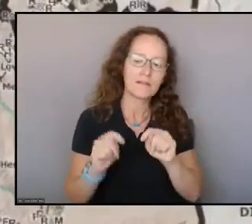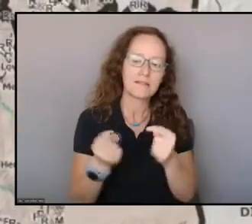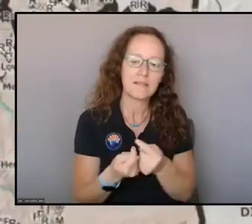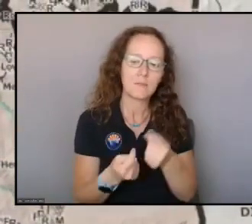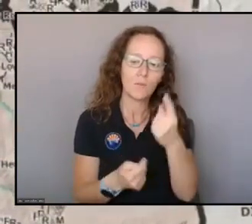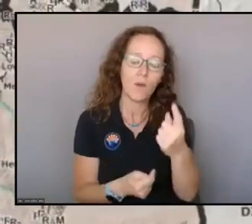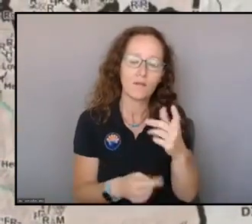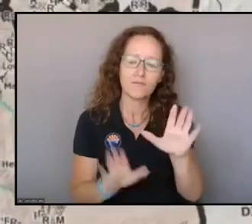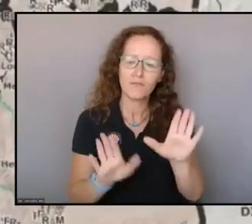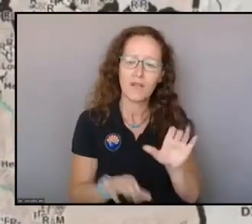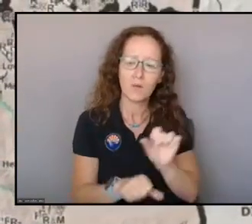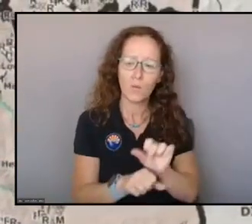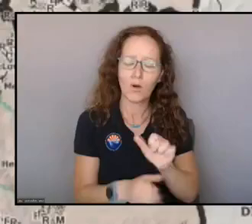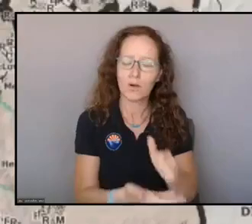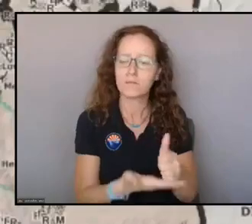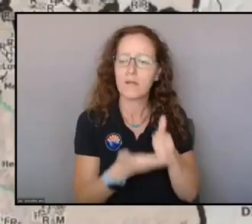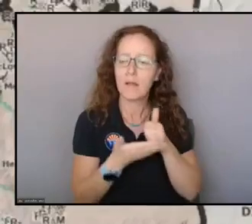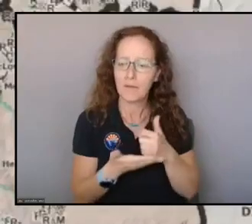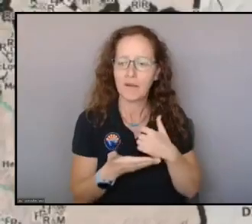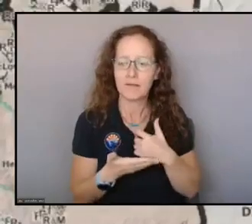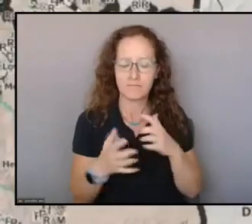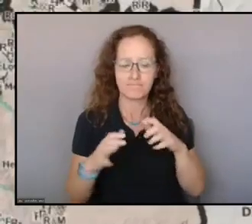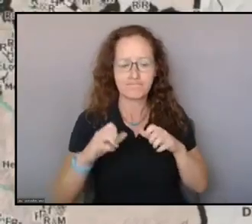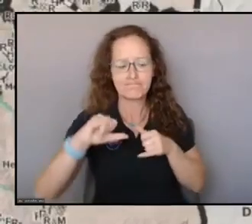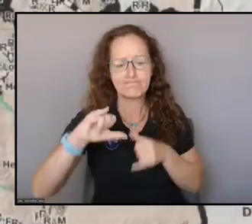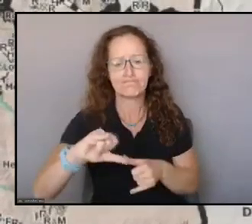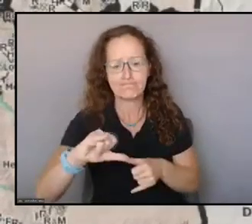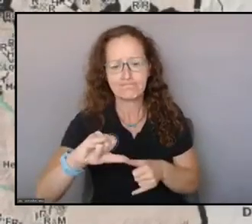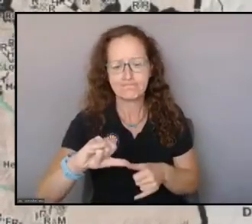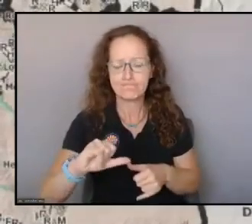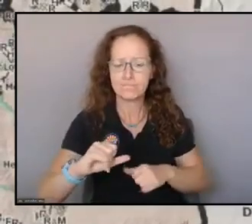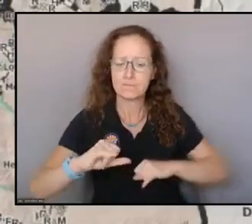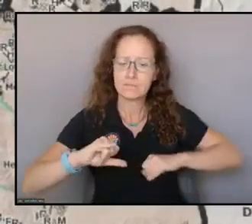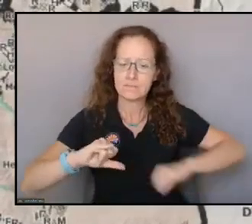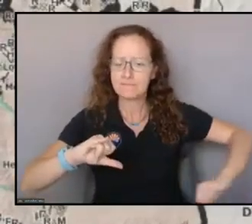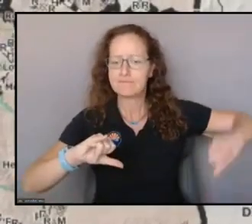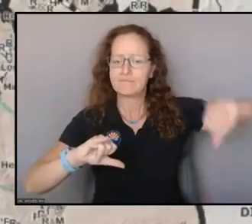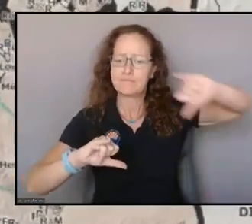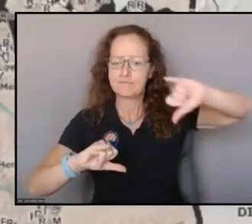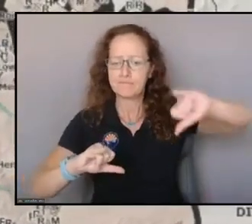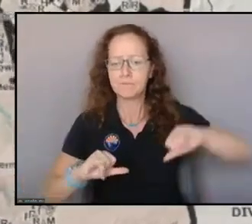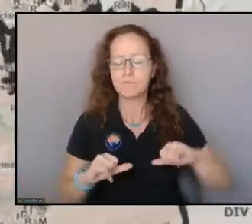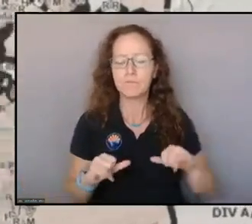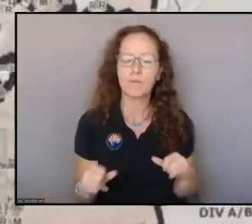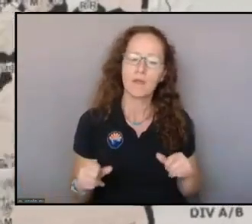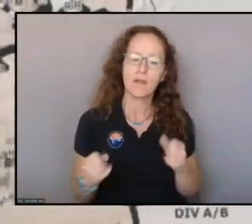EFFORTS IN HELPING US GET THIS FIRE SECURED. IT'S DEFINITELY BEEN AN HONOR WORKING WITH YOU ALL AND